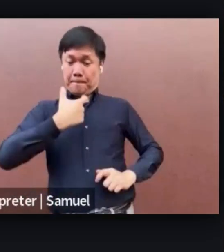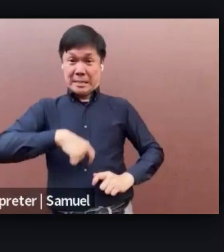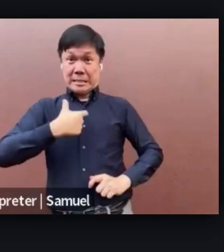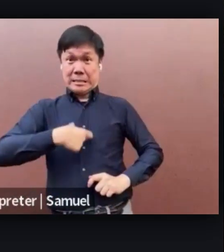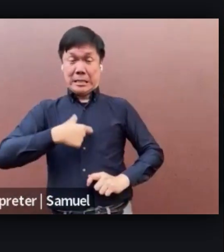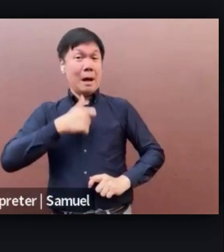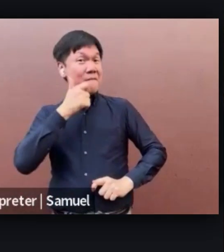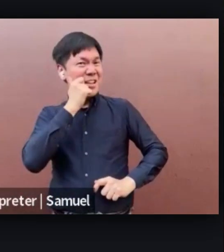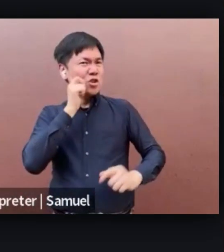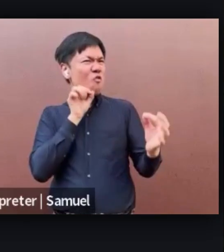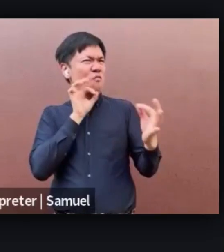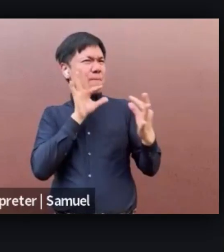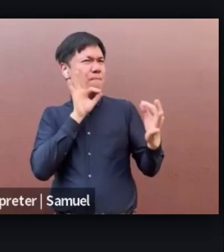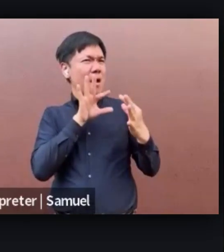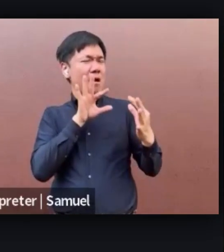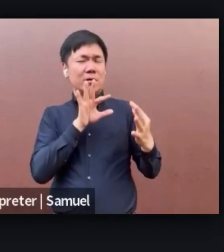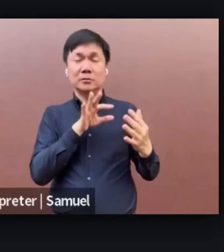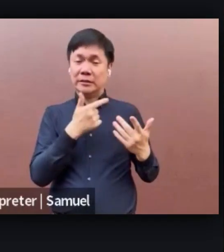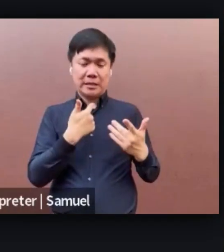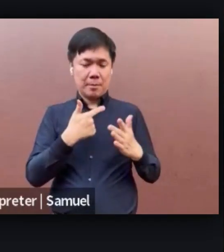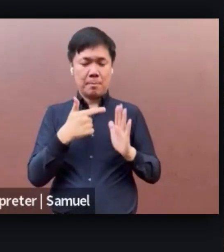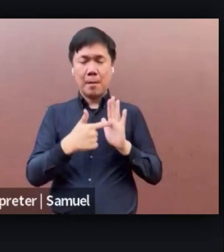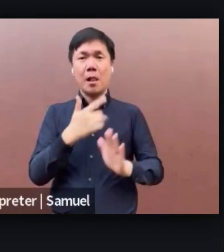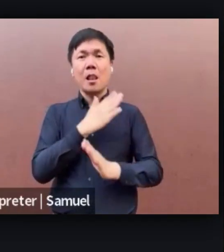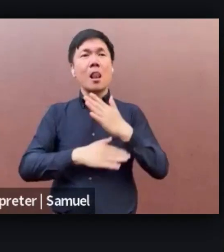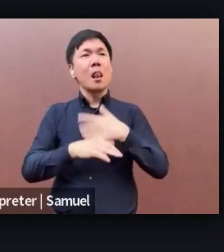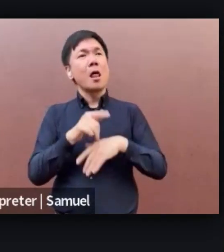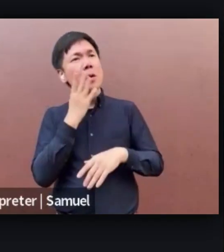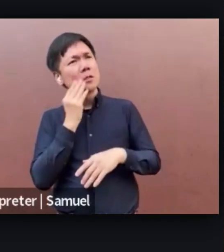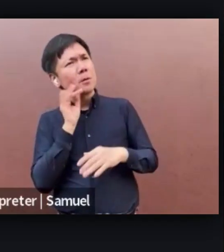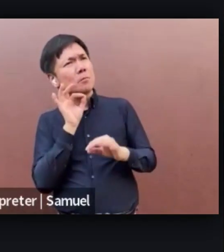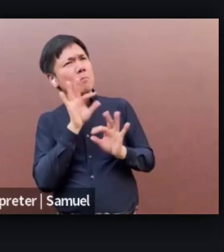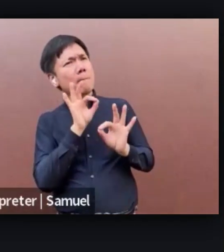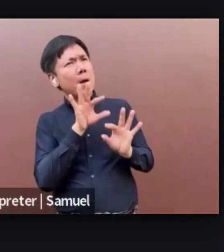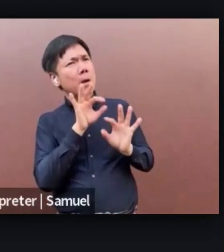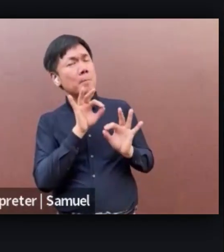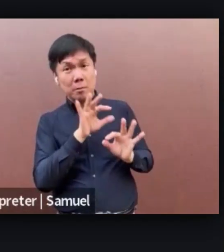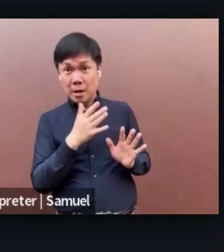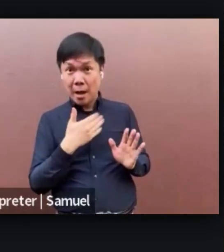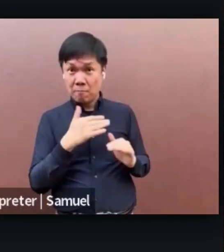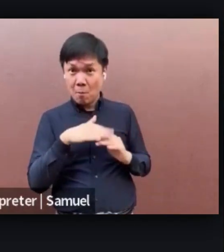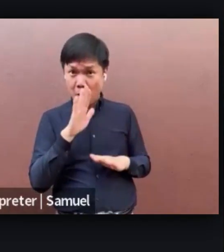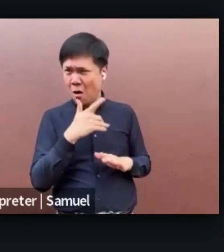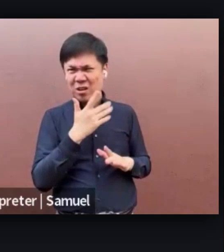feedback, as you say, it's very important, from persons with disabilities with their lived experiences.